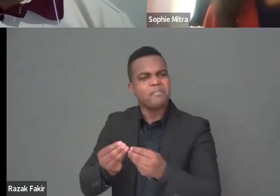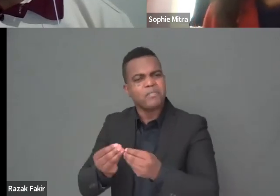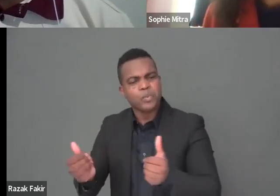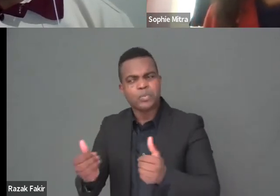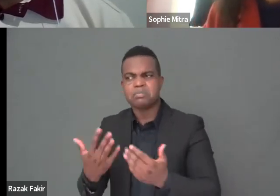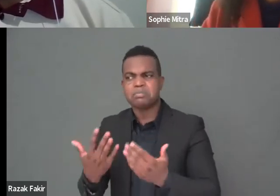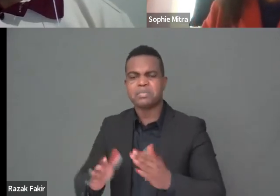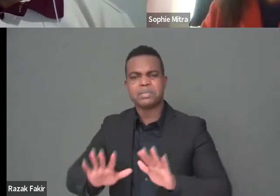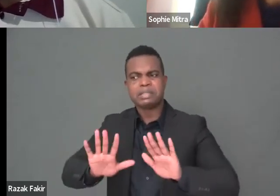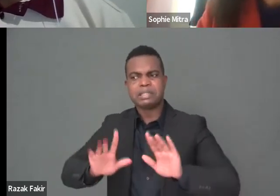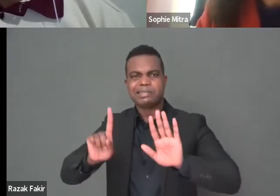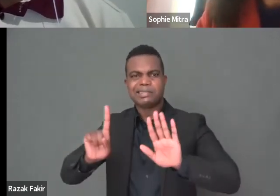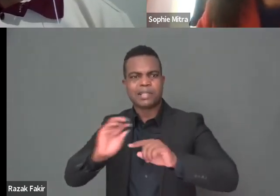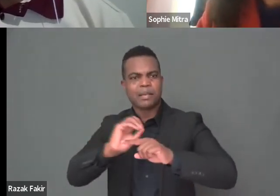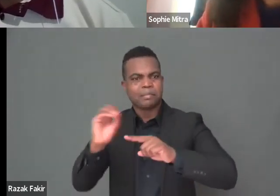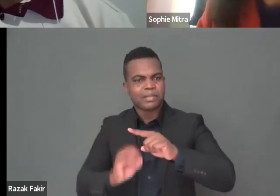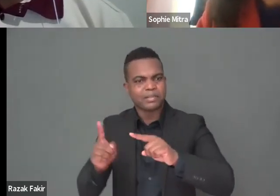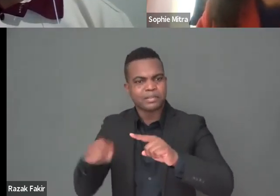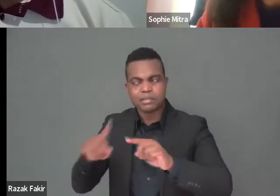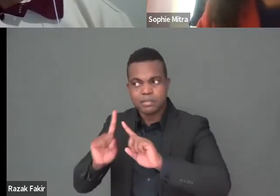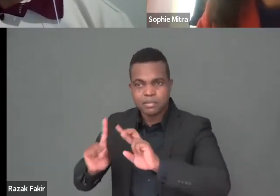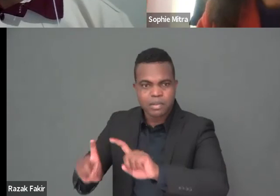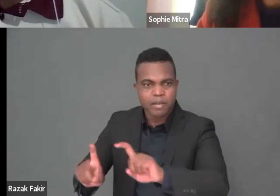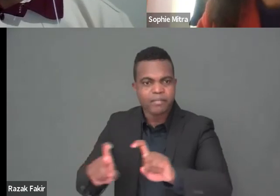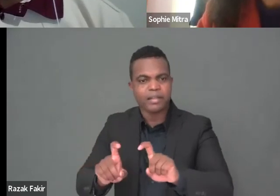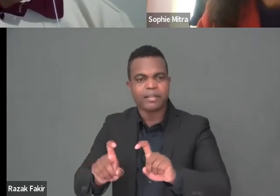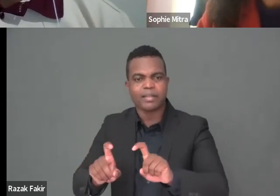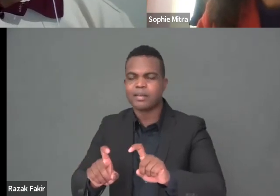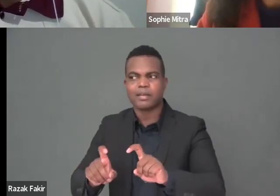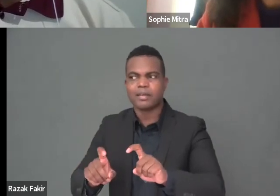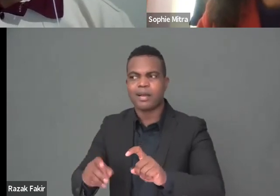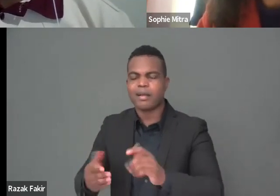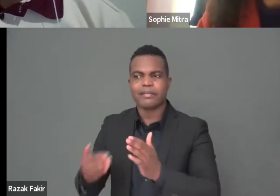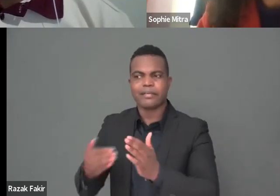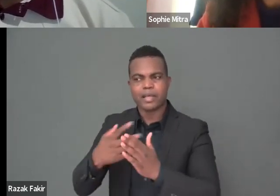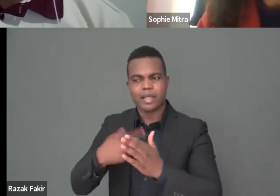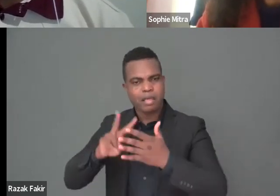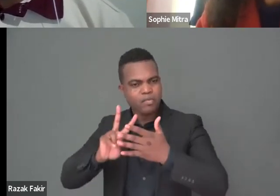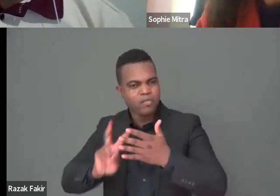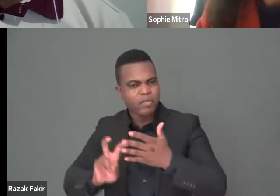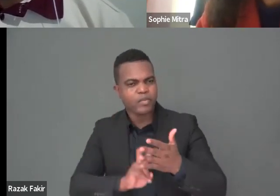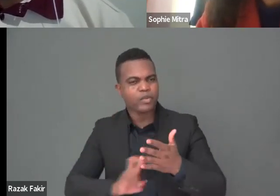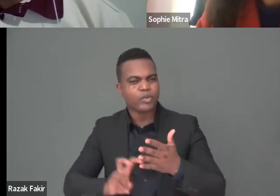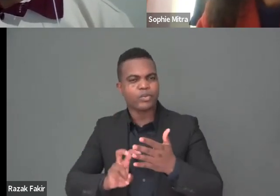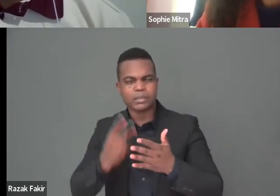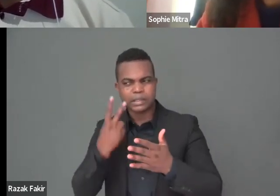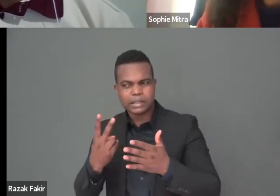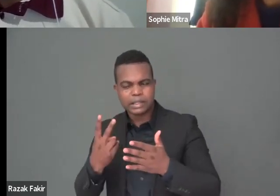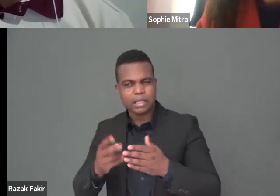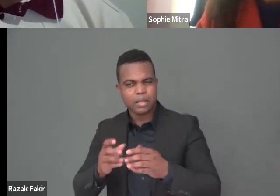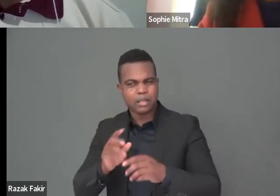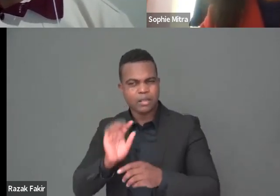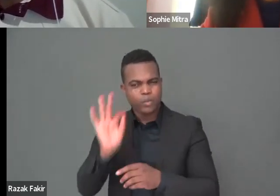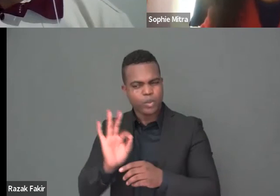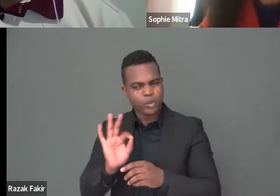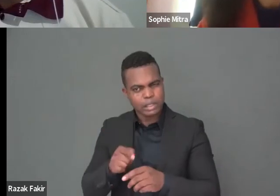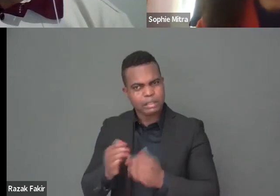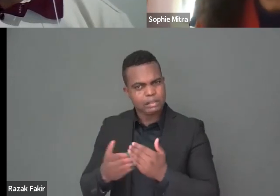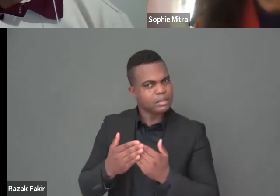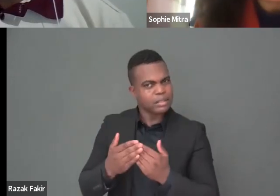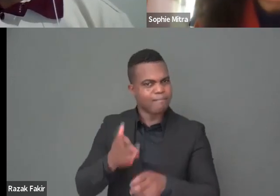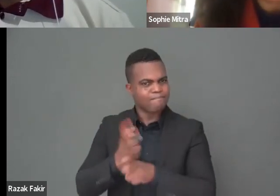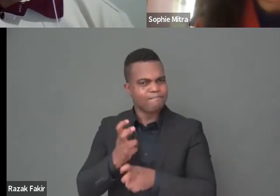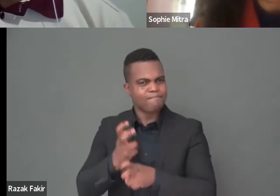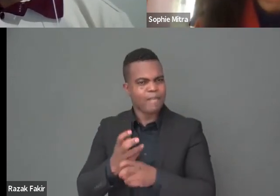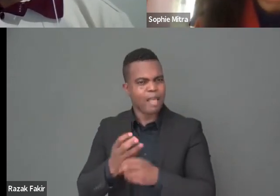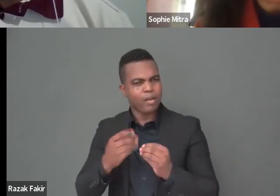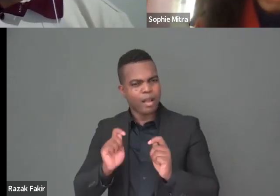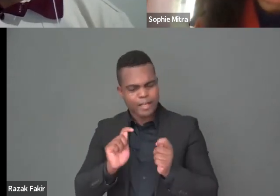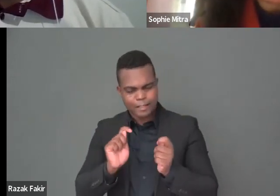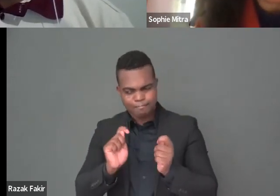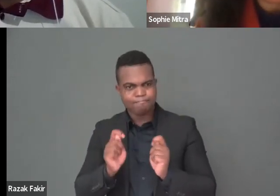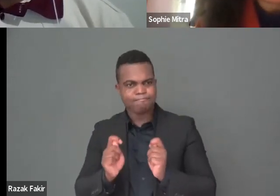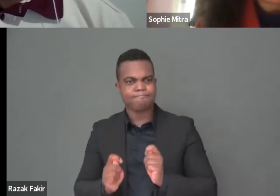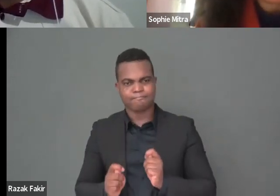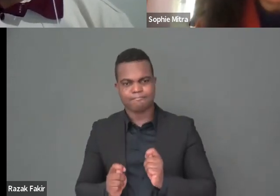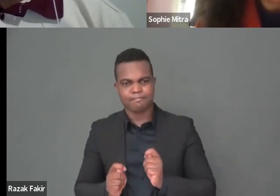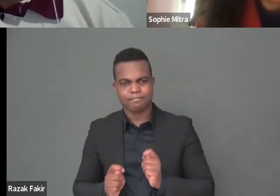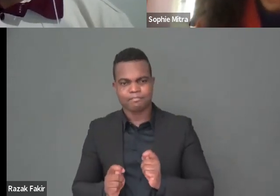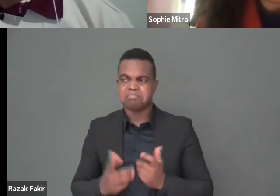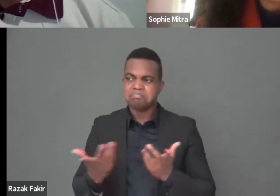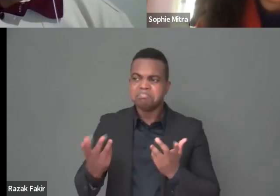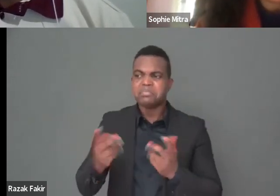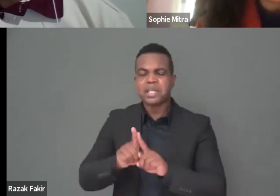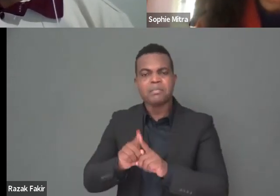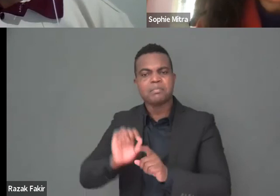Sophie Mitra: Surveys and censuses persons with disabilities are invisible in national statistics, because there is no question whatsoever in their key data collection terms.